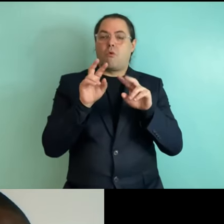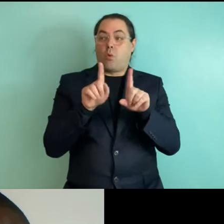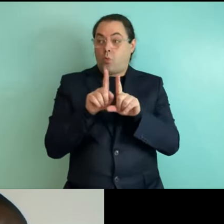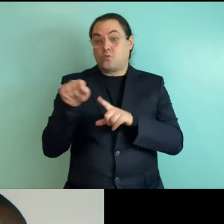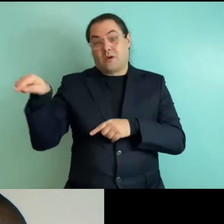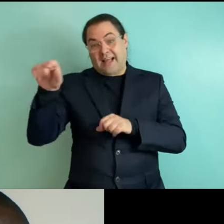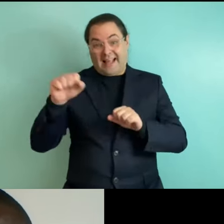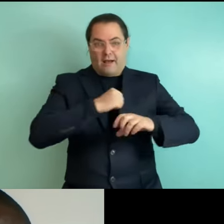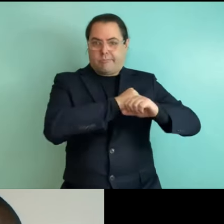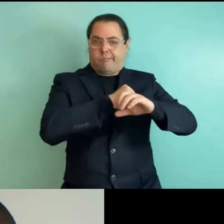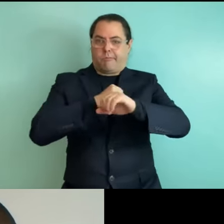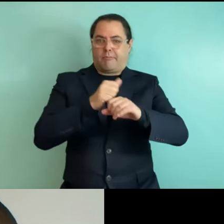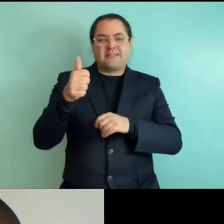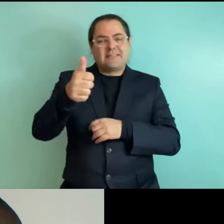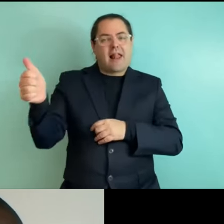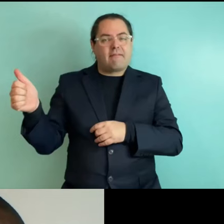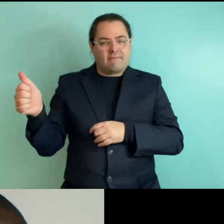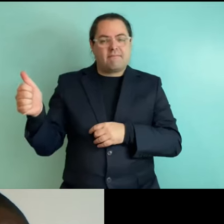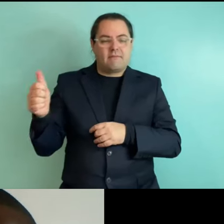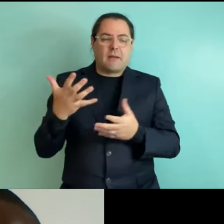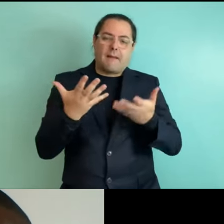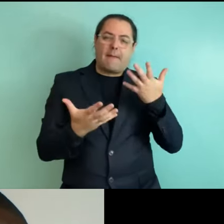or digital platforms you can create, you can have voiced.